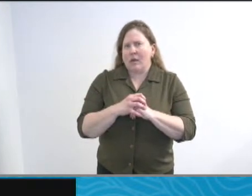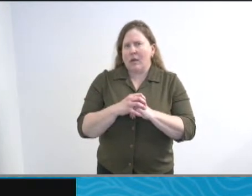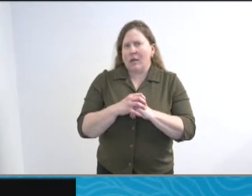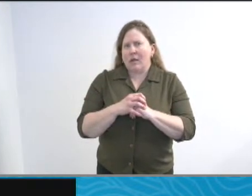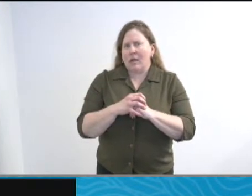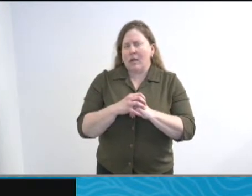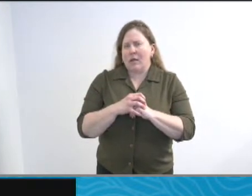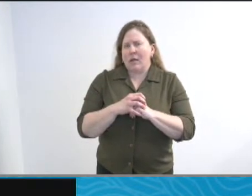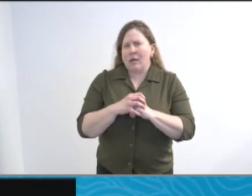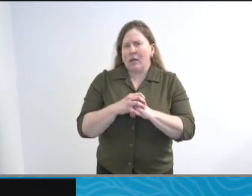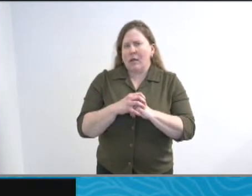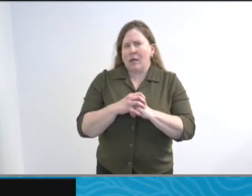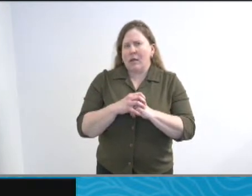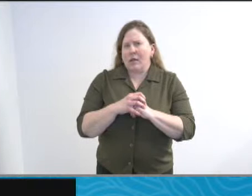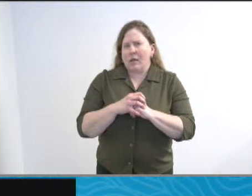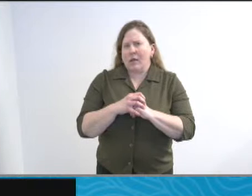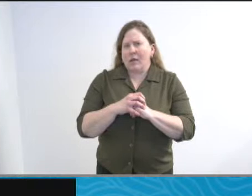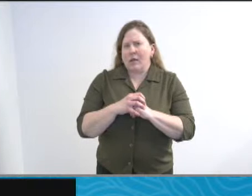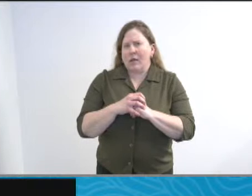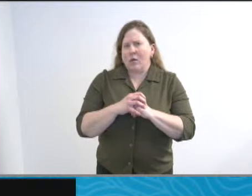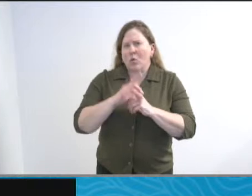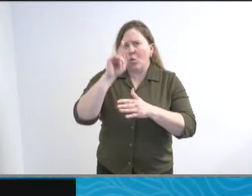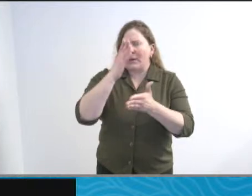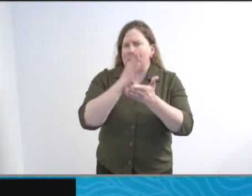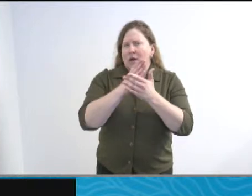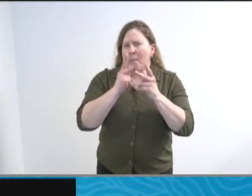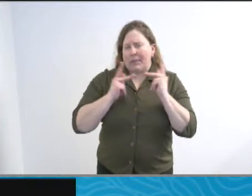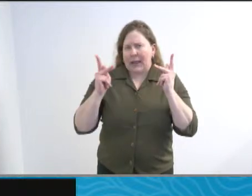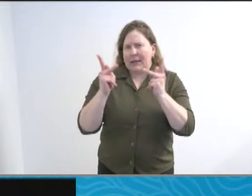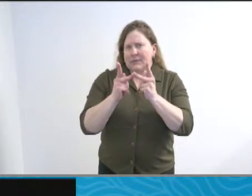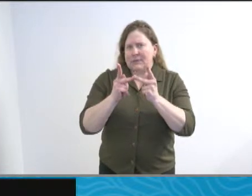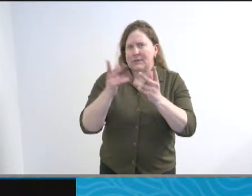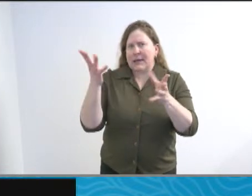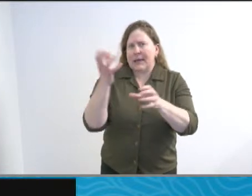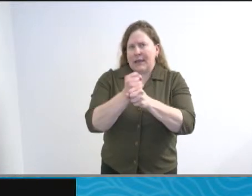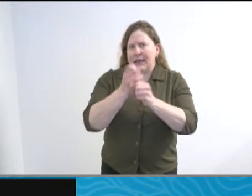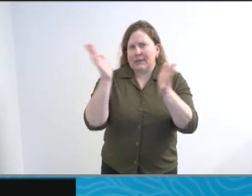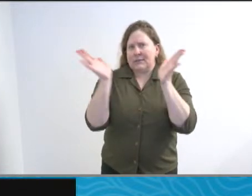it's a one-stop place where they get services immediately.